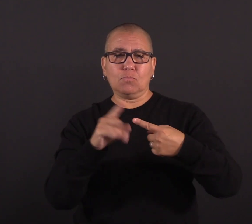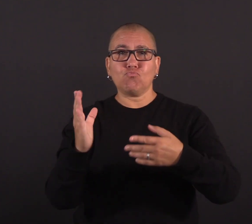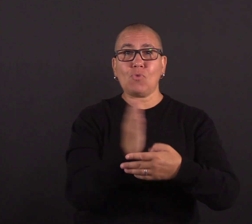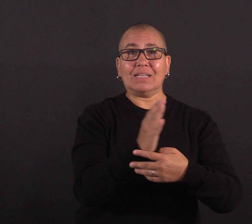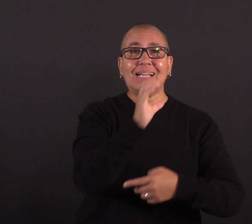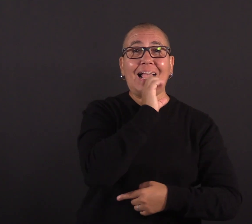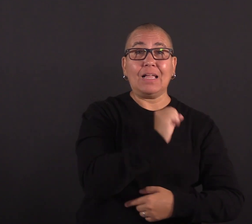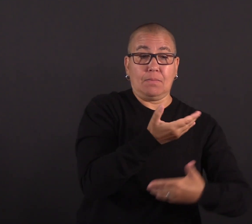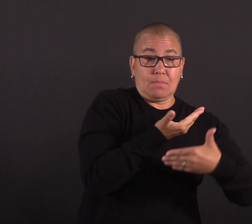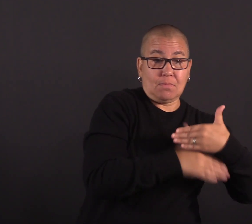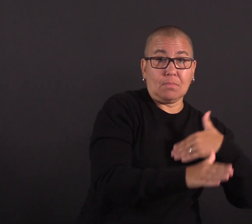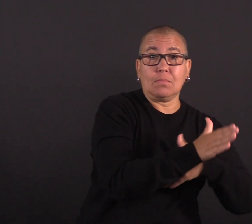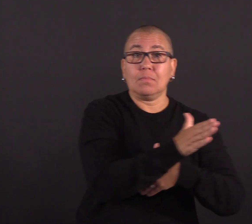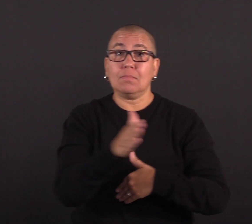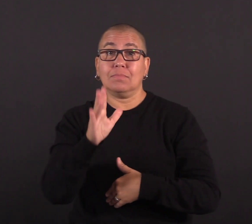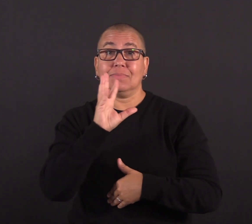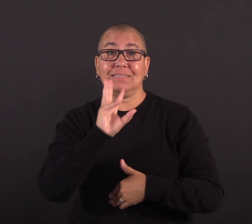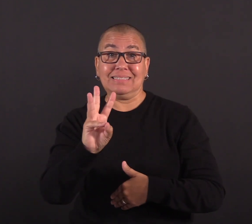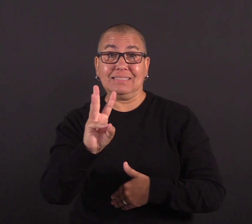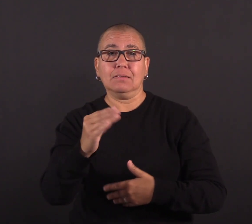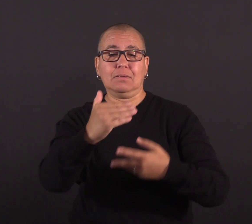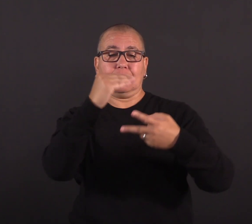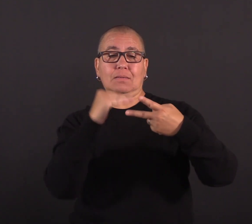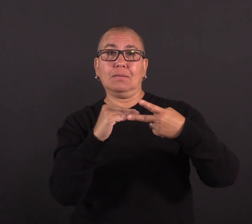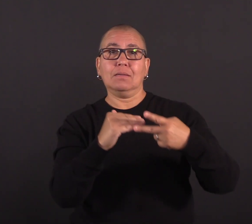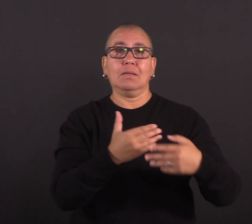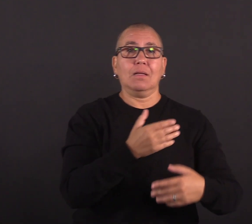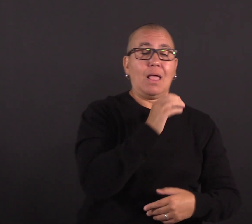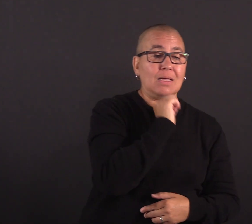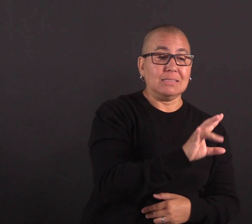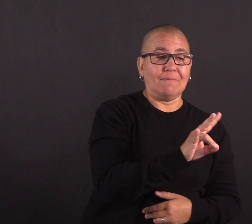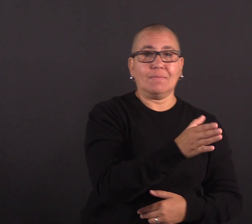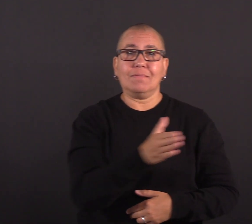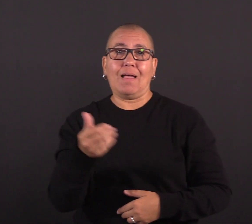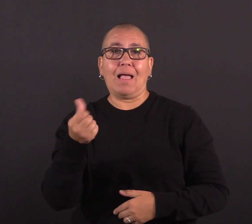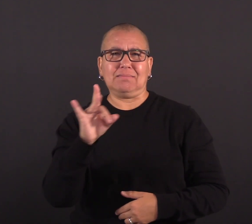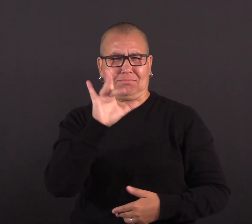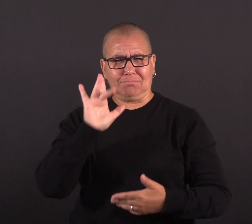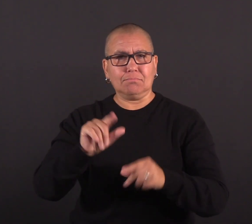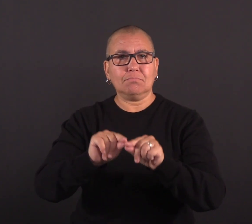Diseases that are preventable by recommended childhood vaccines recommended by the